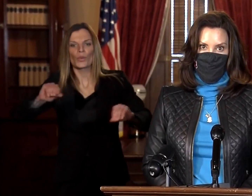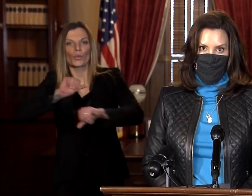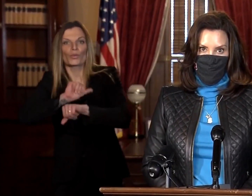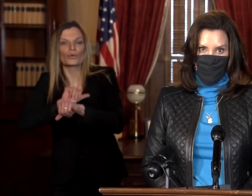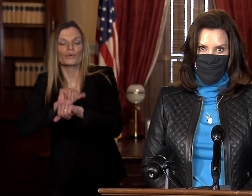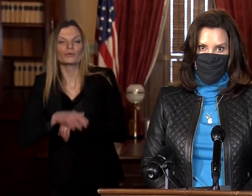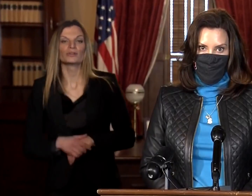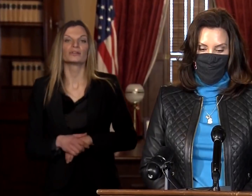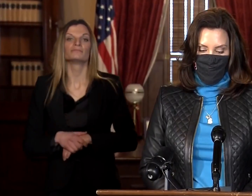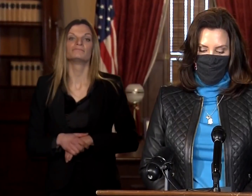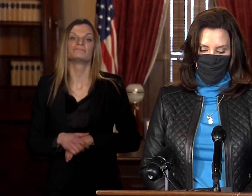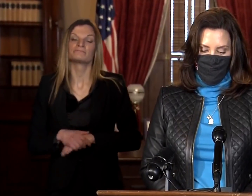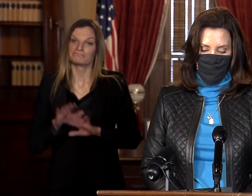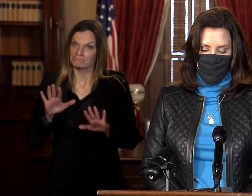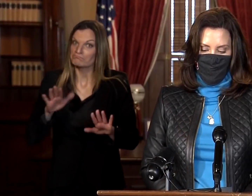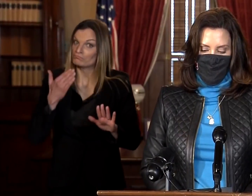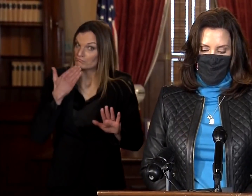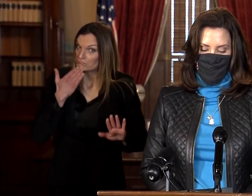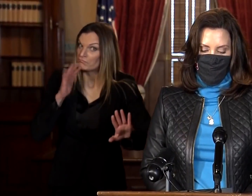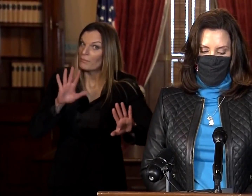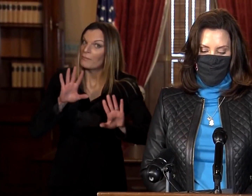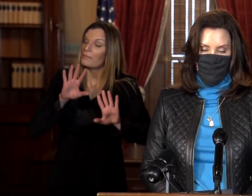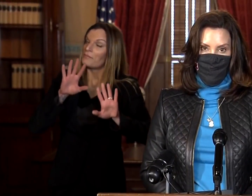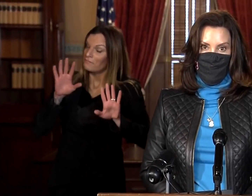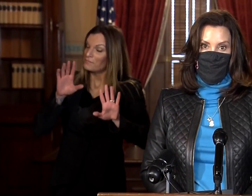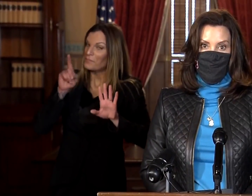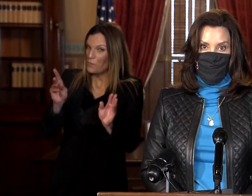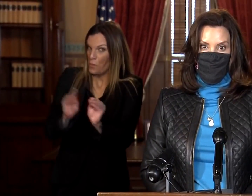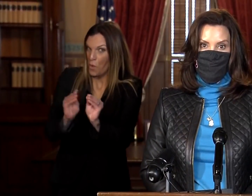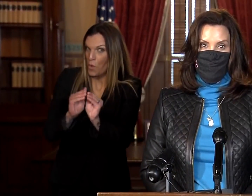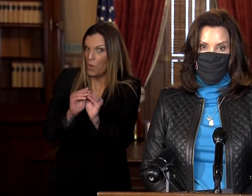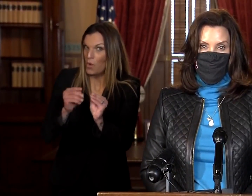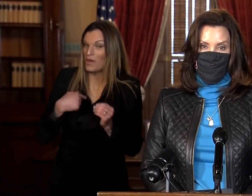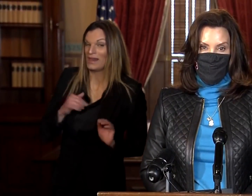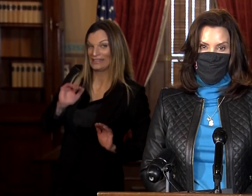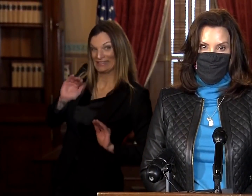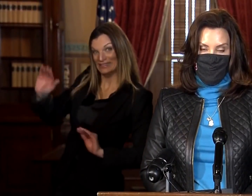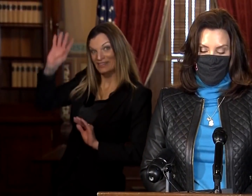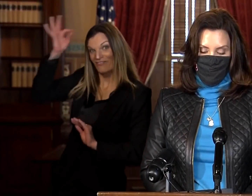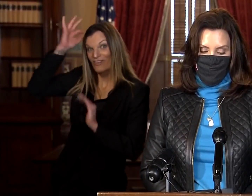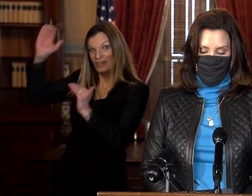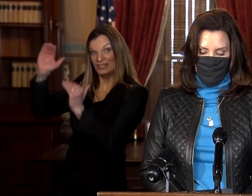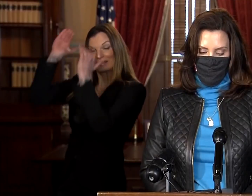provides some support for Michigan’s unemployed workers. Michigan’s unemployed workers. Once again, I want to urge the Once again, I want to urge the federal government to pass a